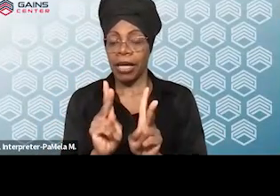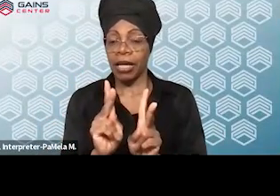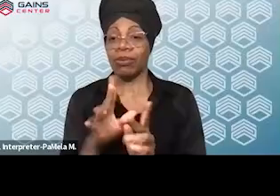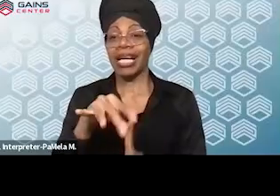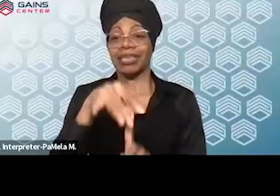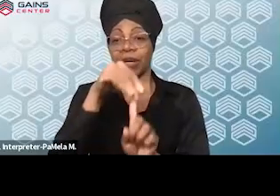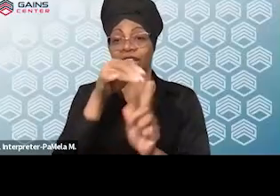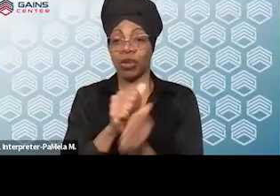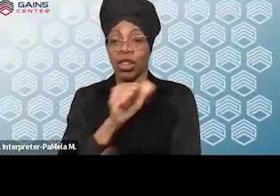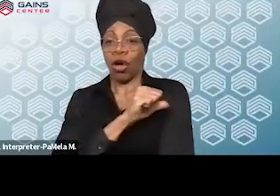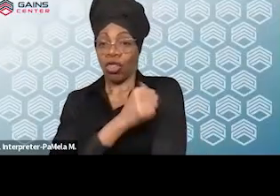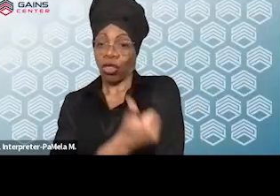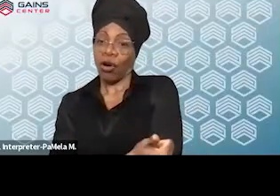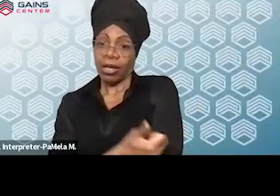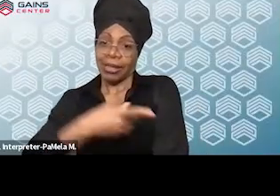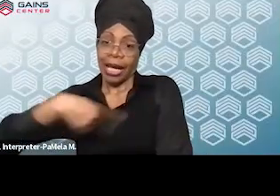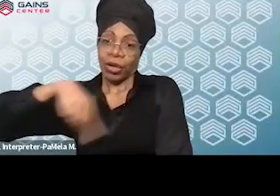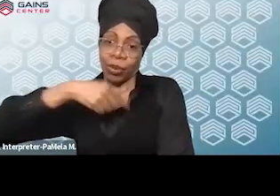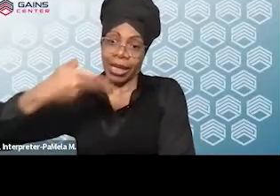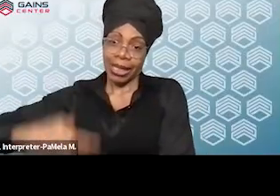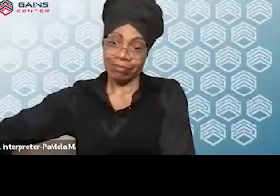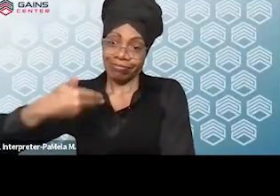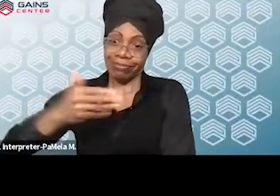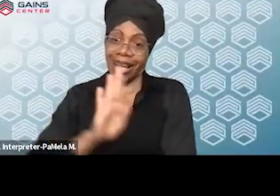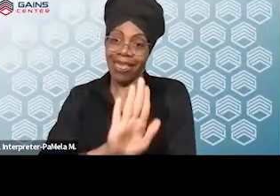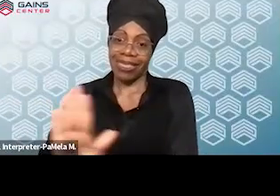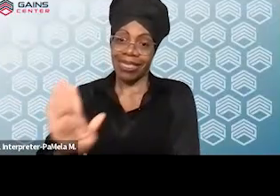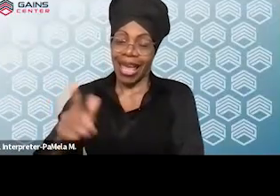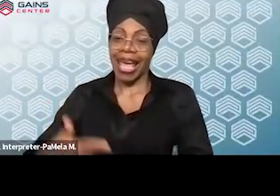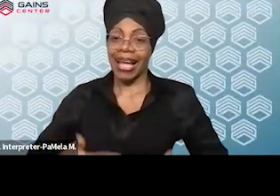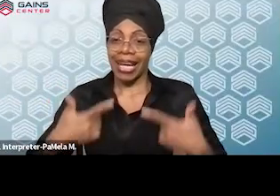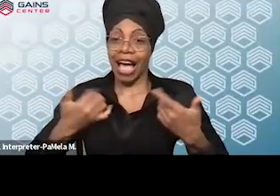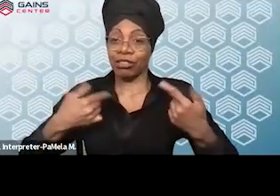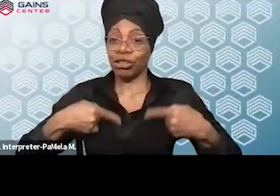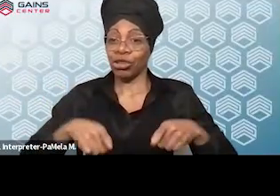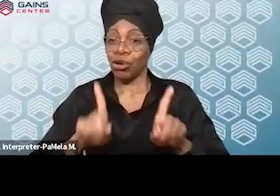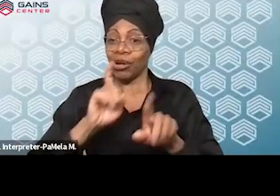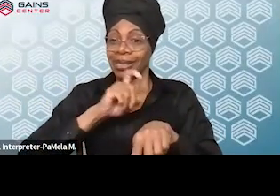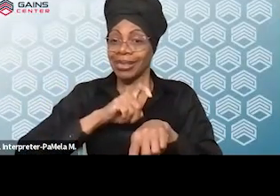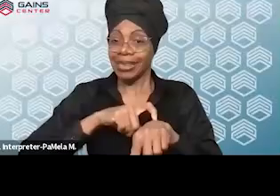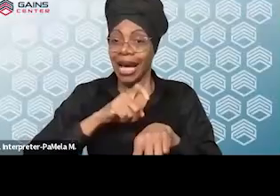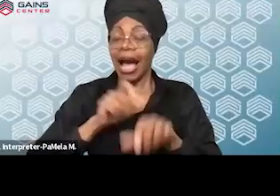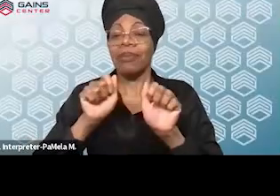like we are, in their lives, in this moment in time, can be safe.